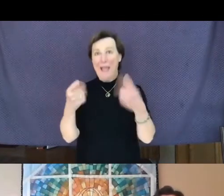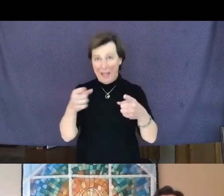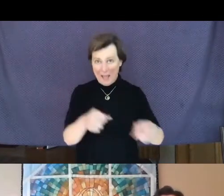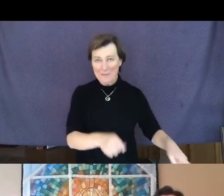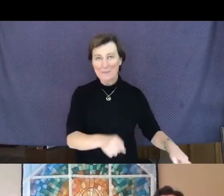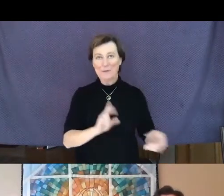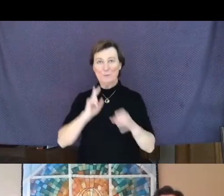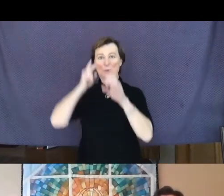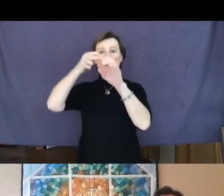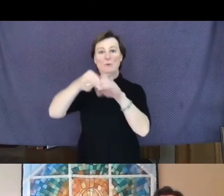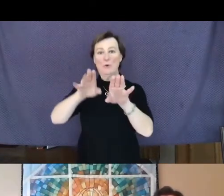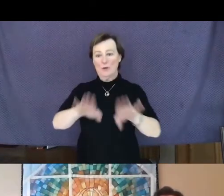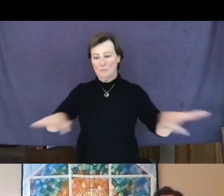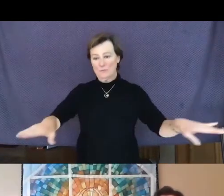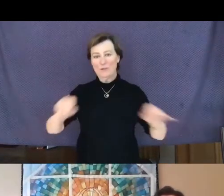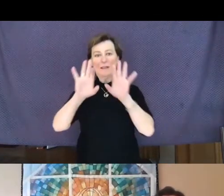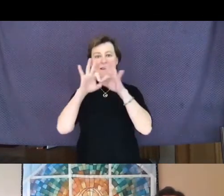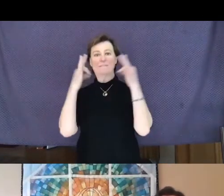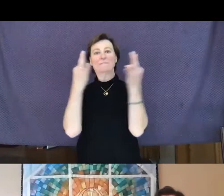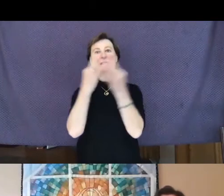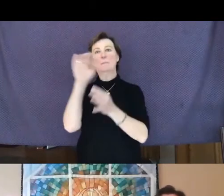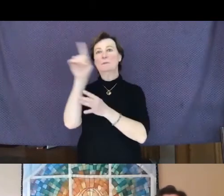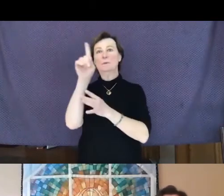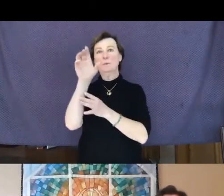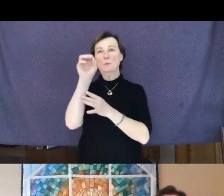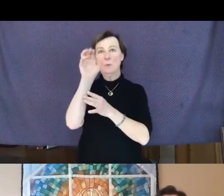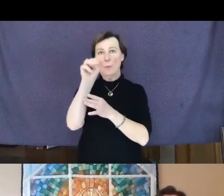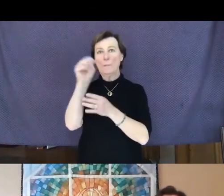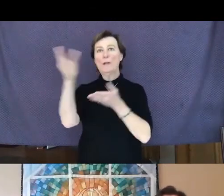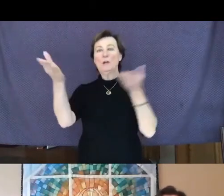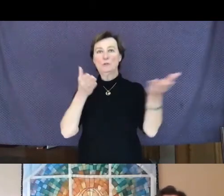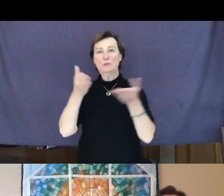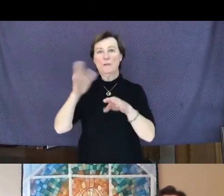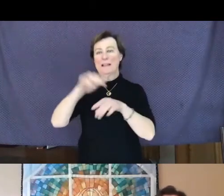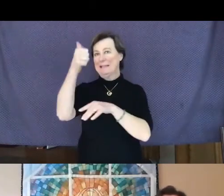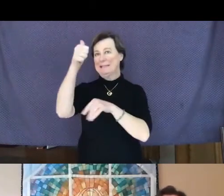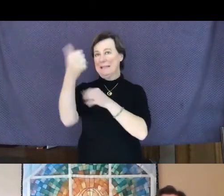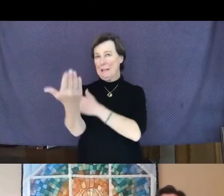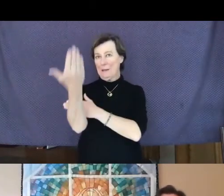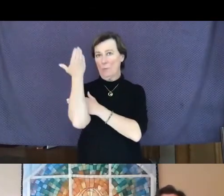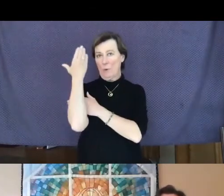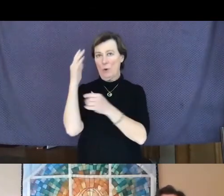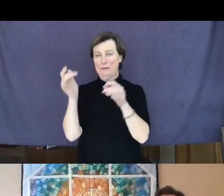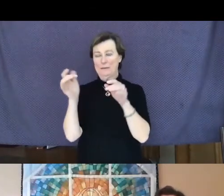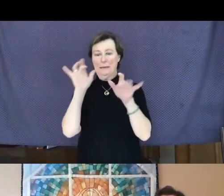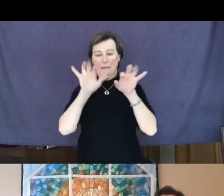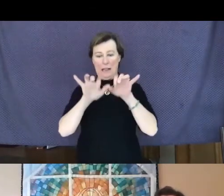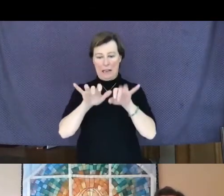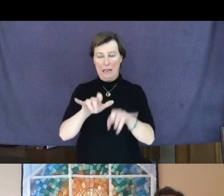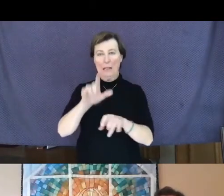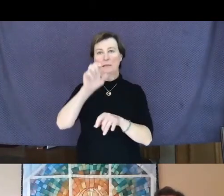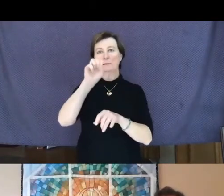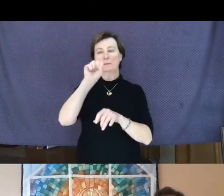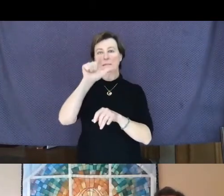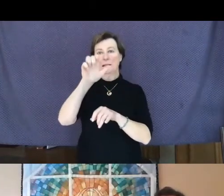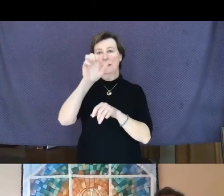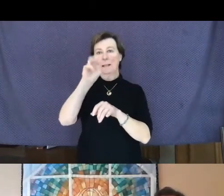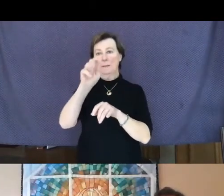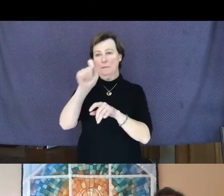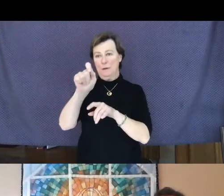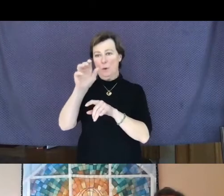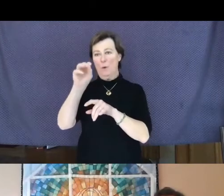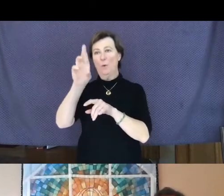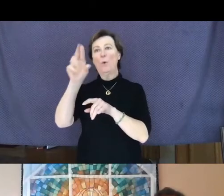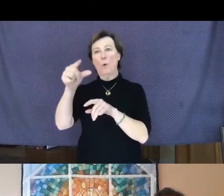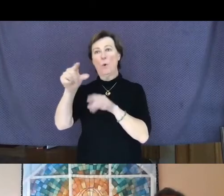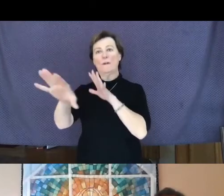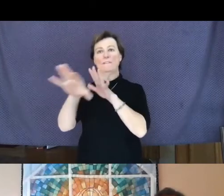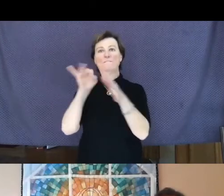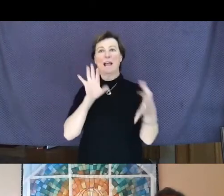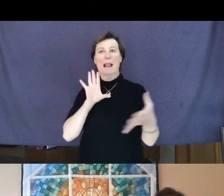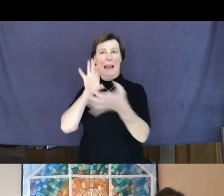service each Sunday at 10 a.m. Log on to uusalem.org to find the link.